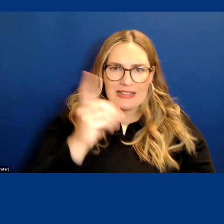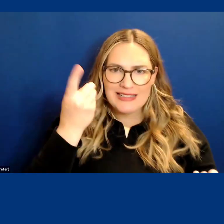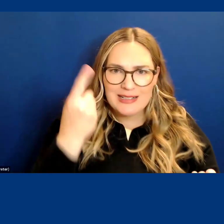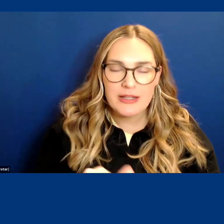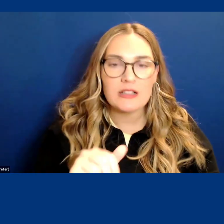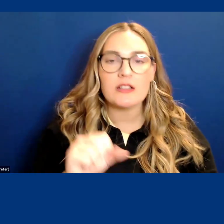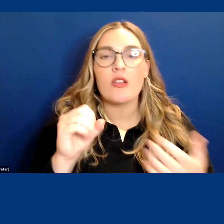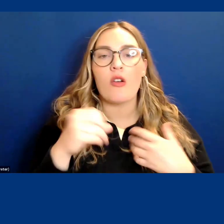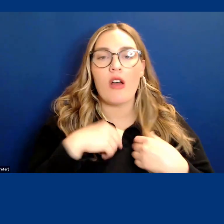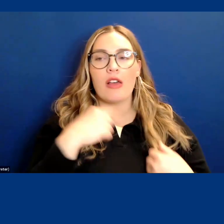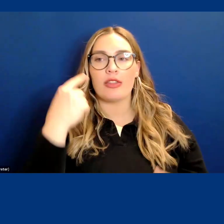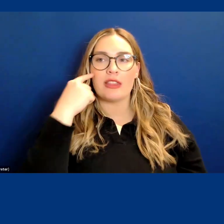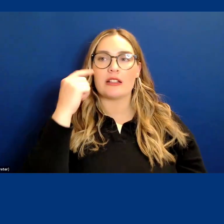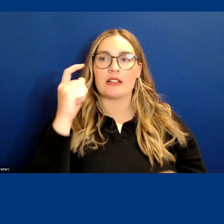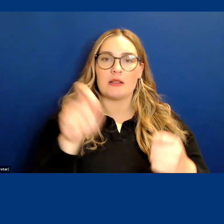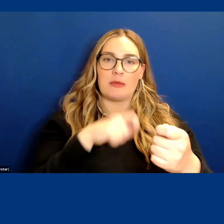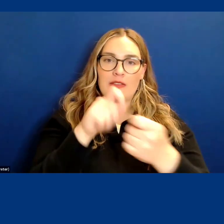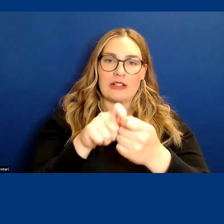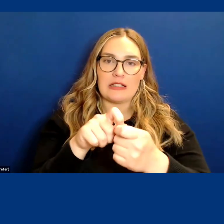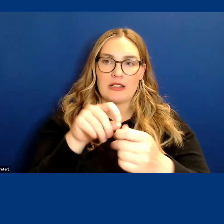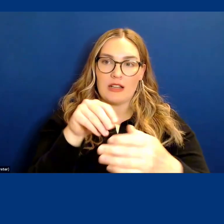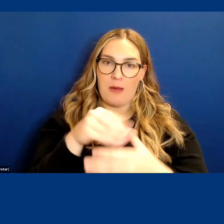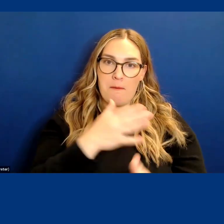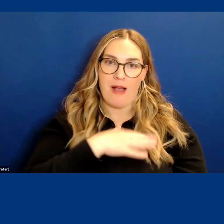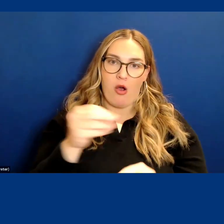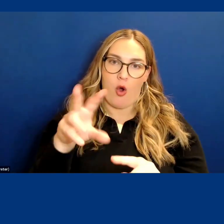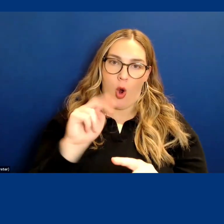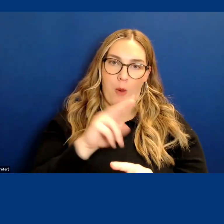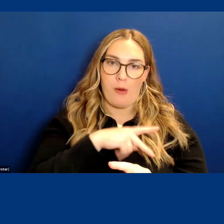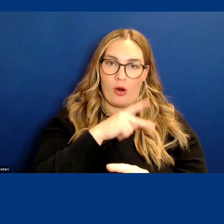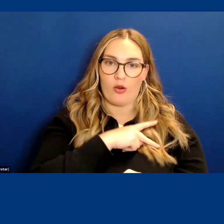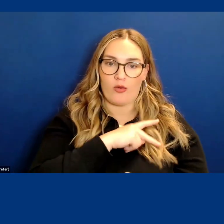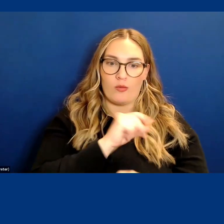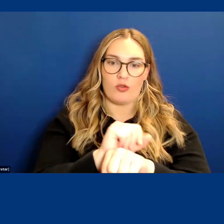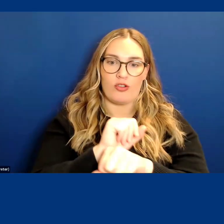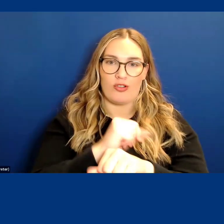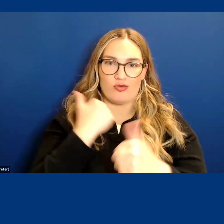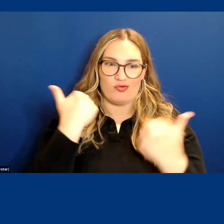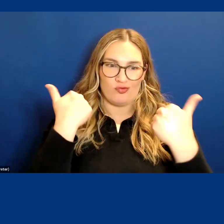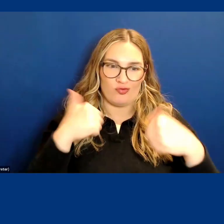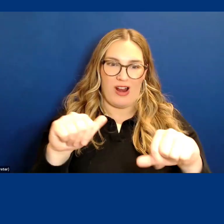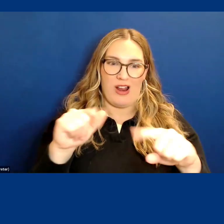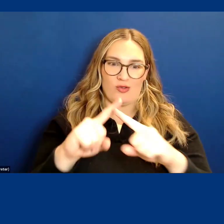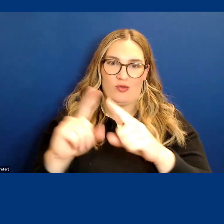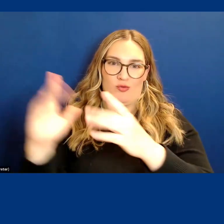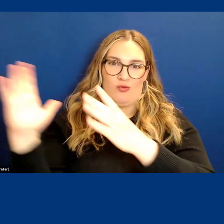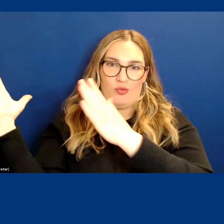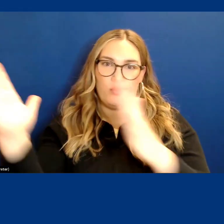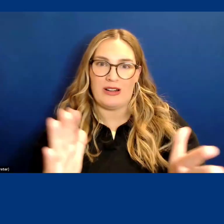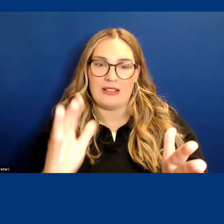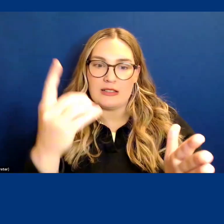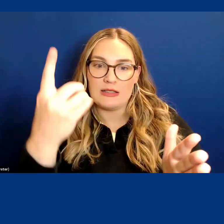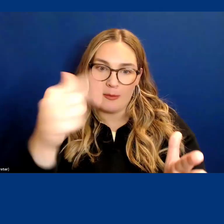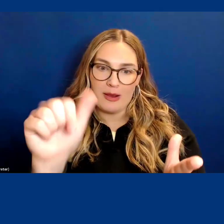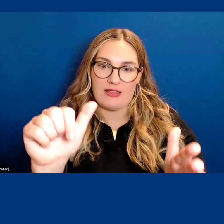so I think specifically within my own personal work, I've just been trying to bring a disability lens to all of the other maternal health conversations that I'm